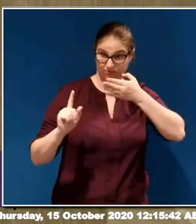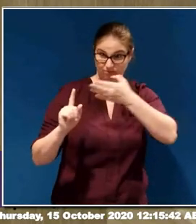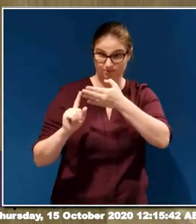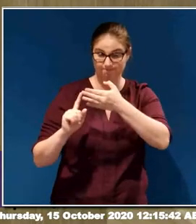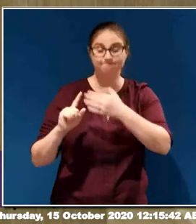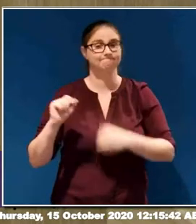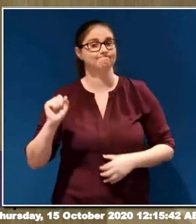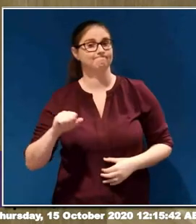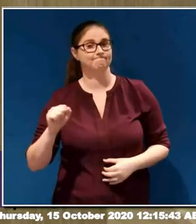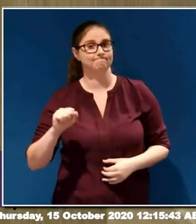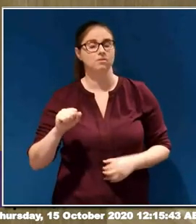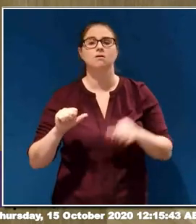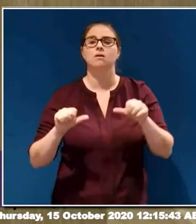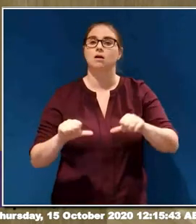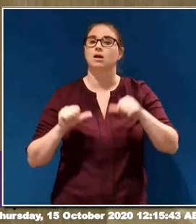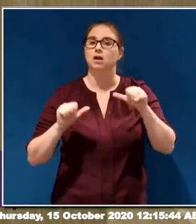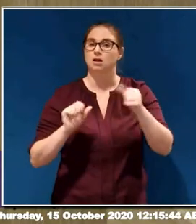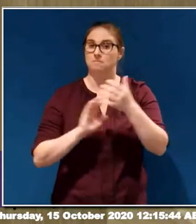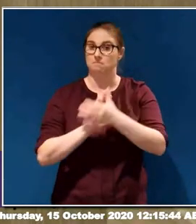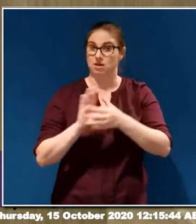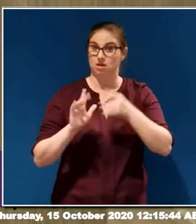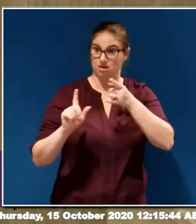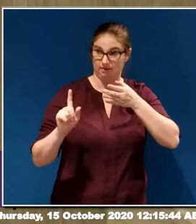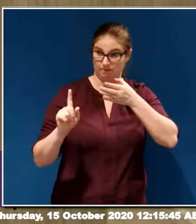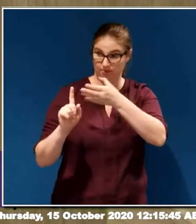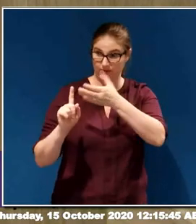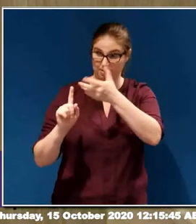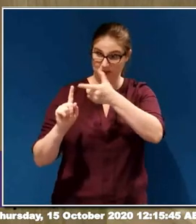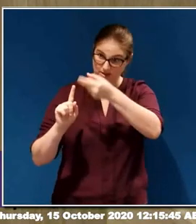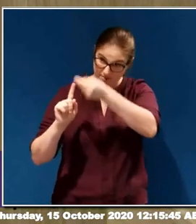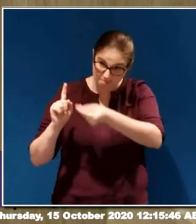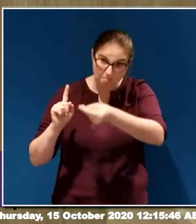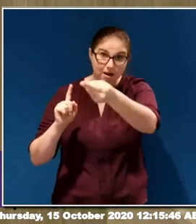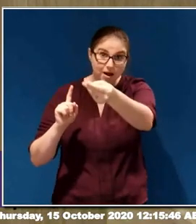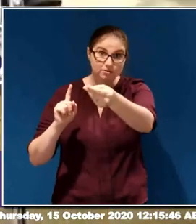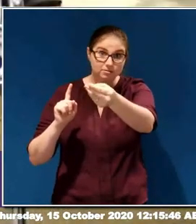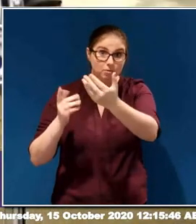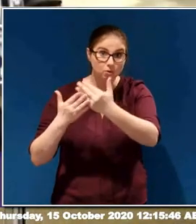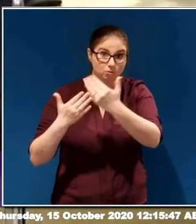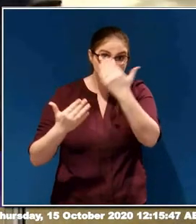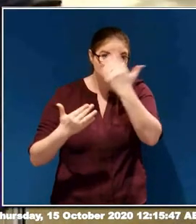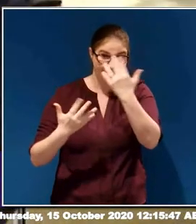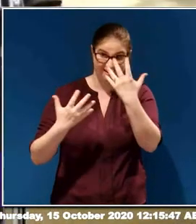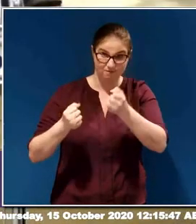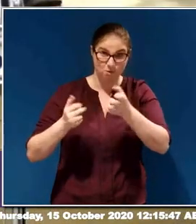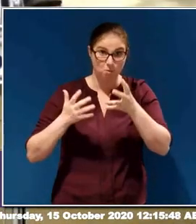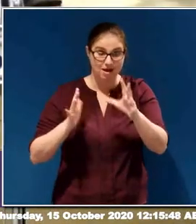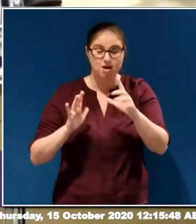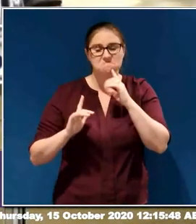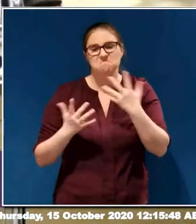No. That's really up to them. We leave that to them. Yes, I understand.